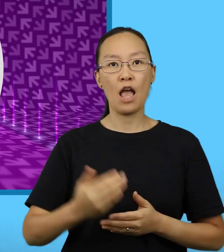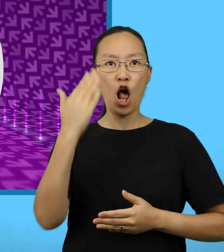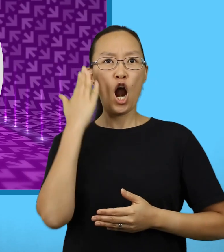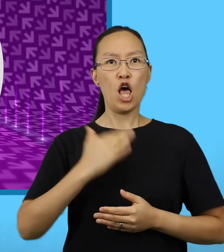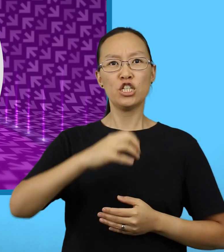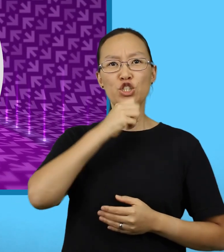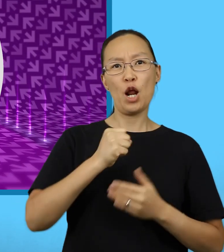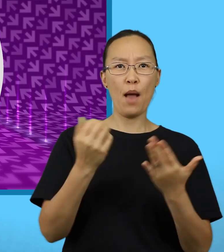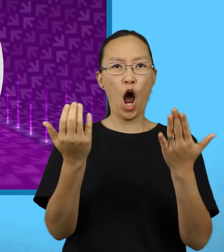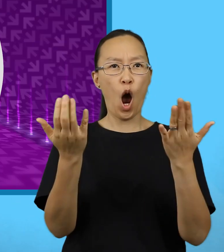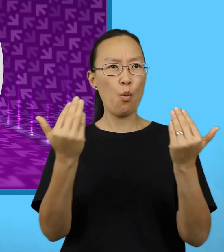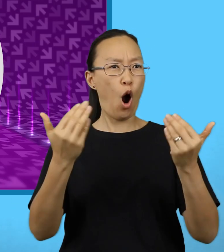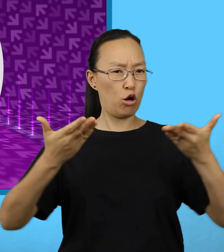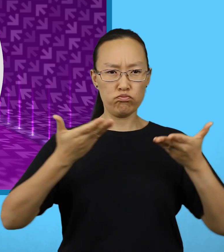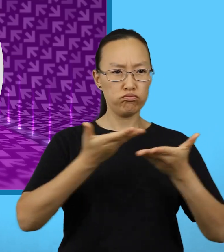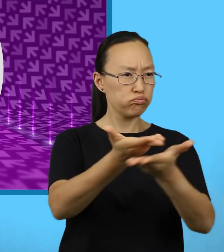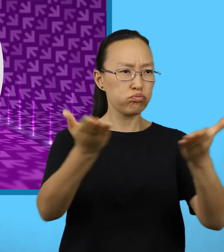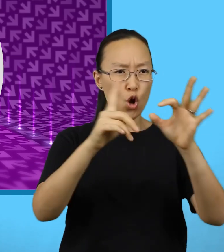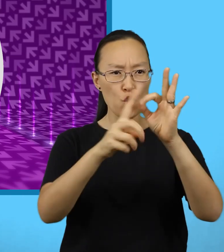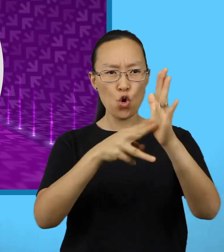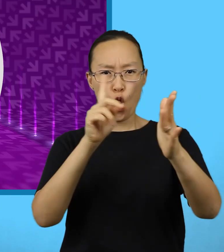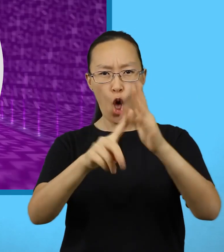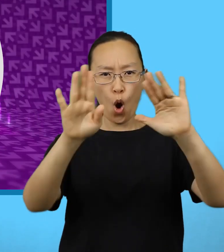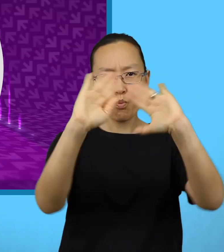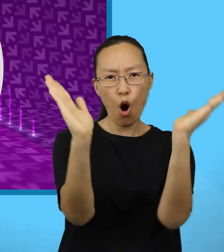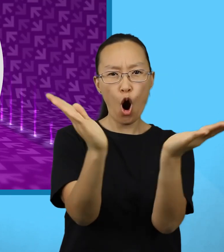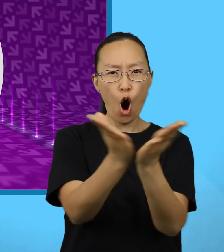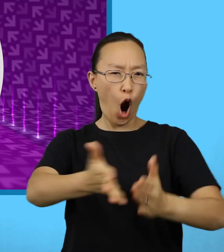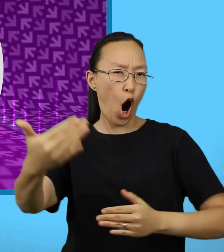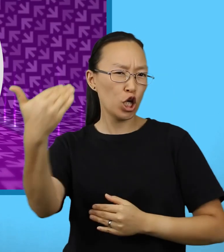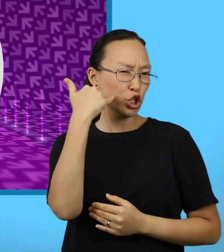welcome to the QNO World Championships Grand Final Match